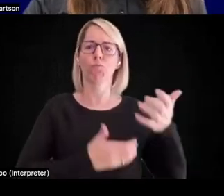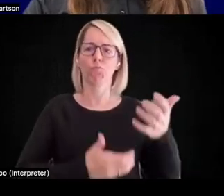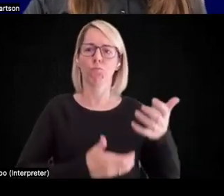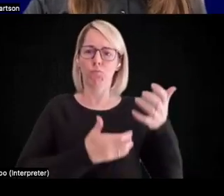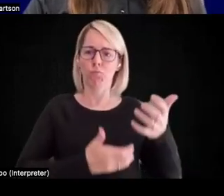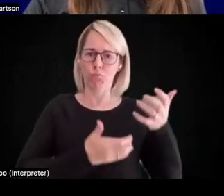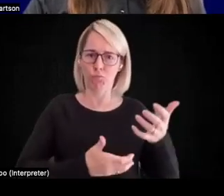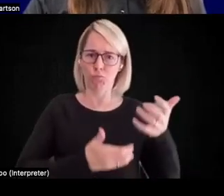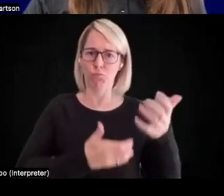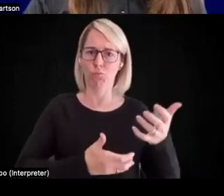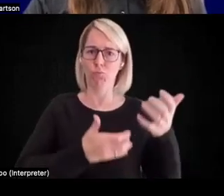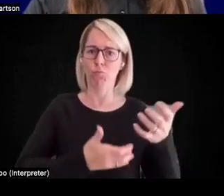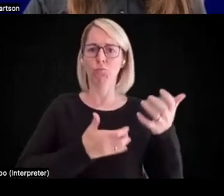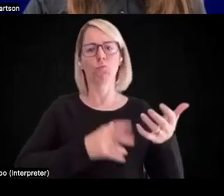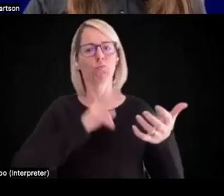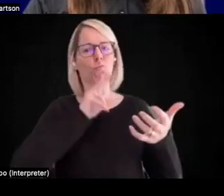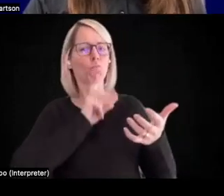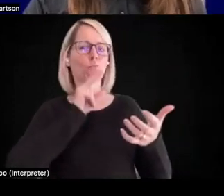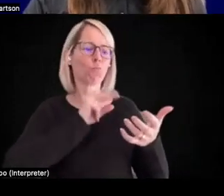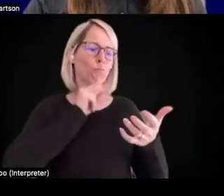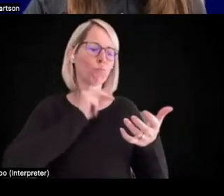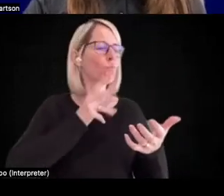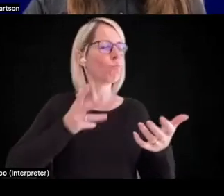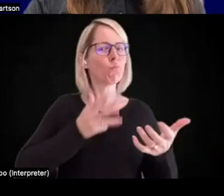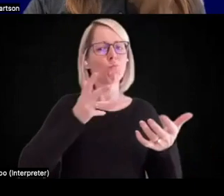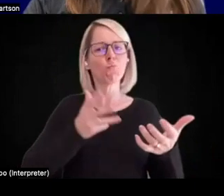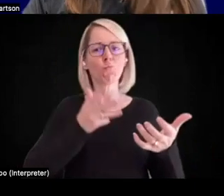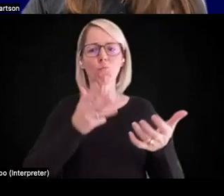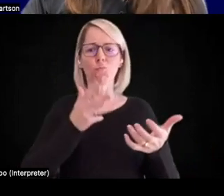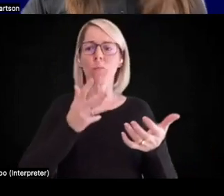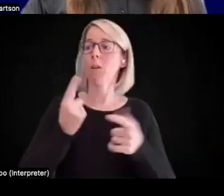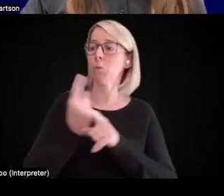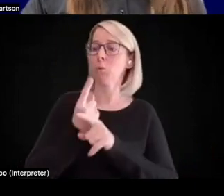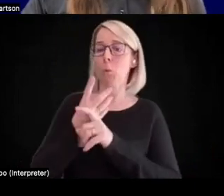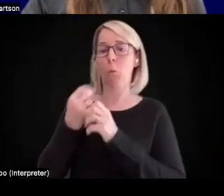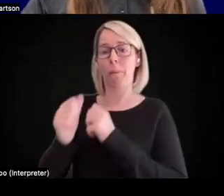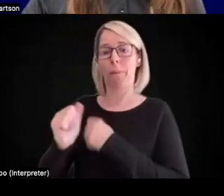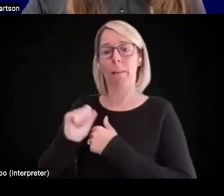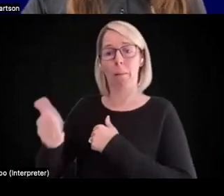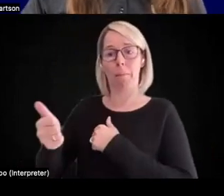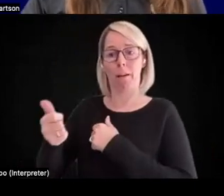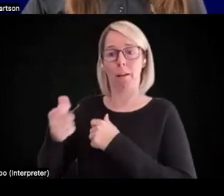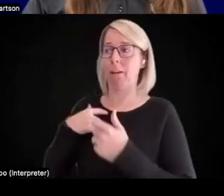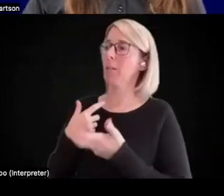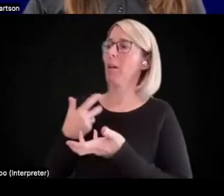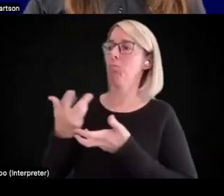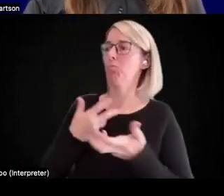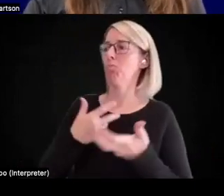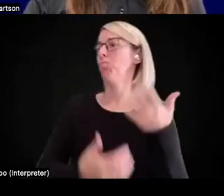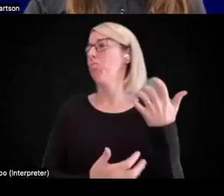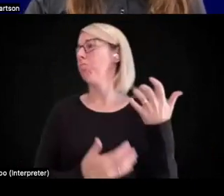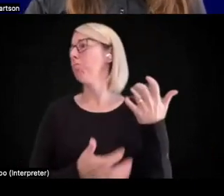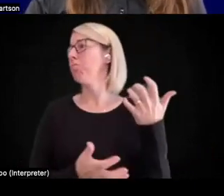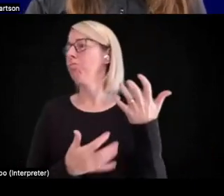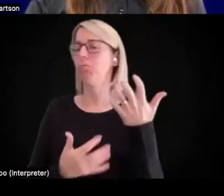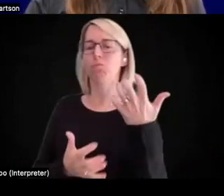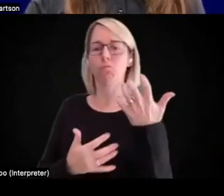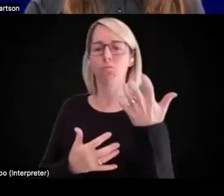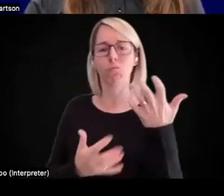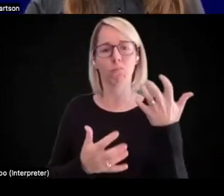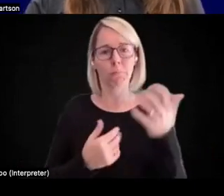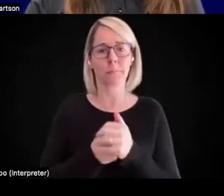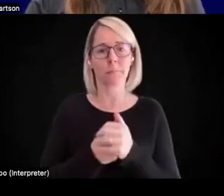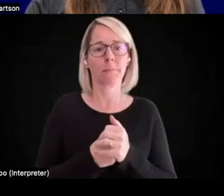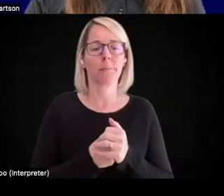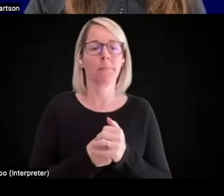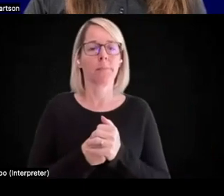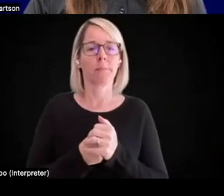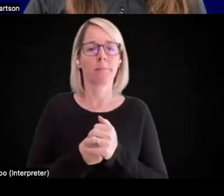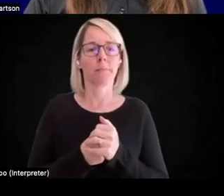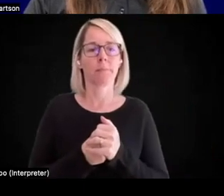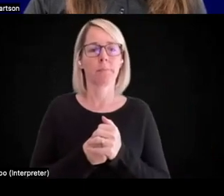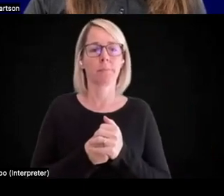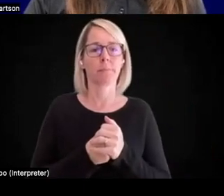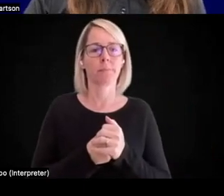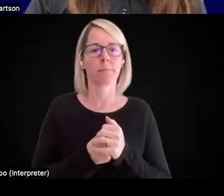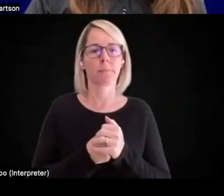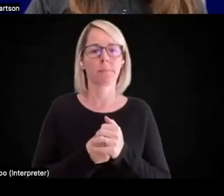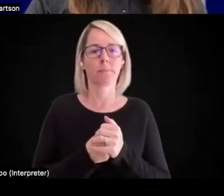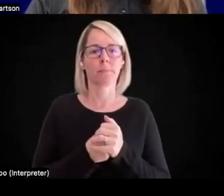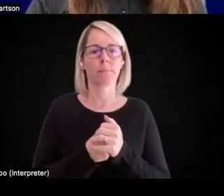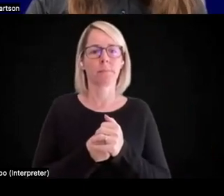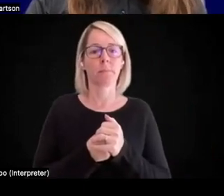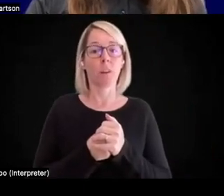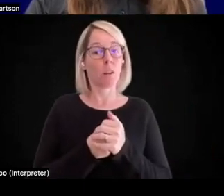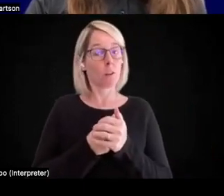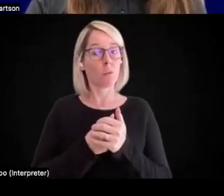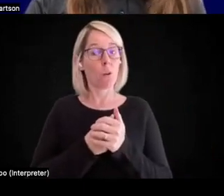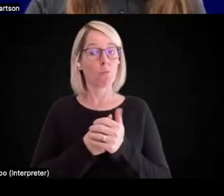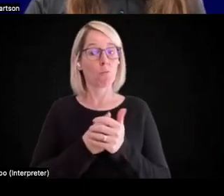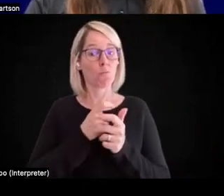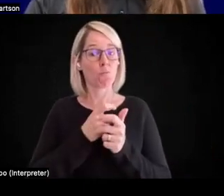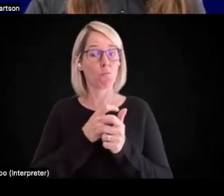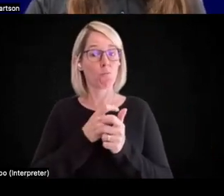chatting excitedly with the next-door neighbour. Does the caregiver notice the baby is crying? Yes,